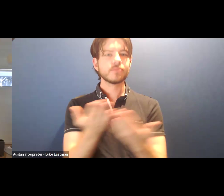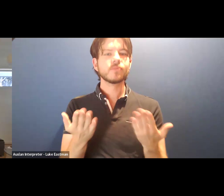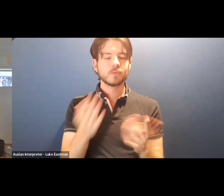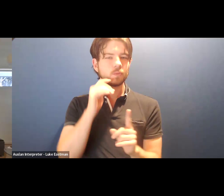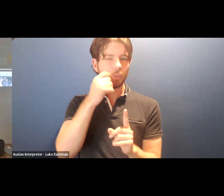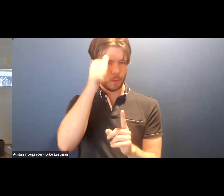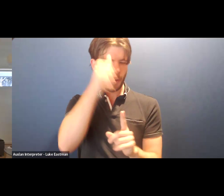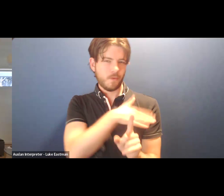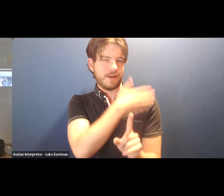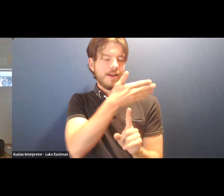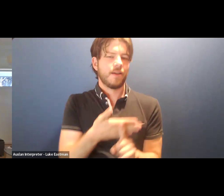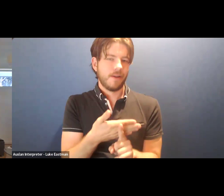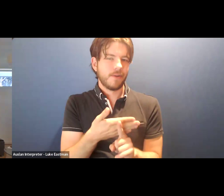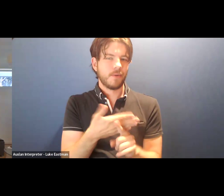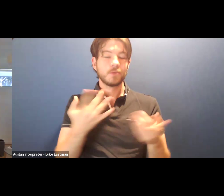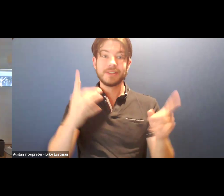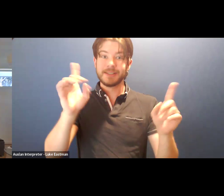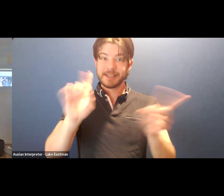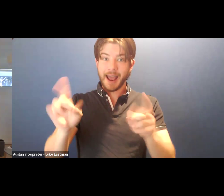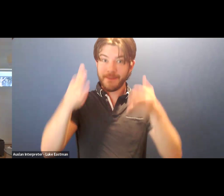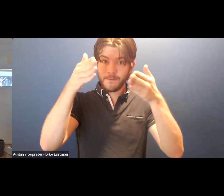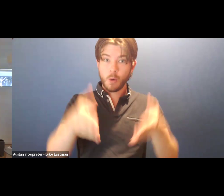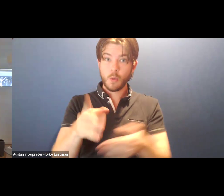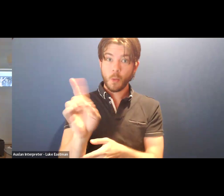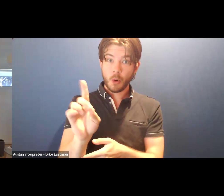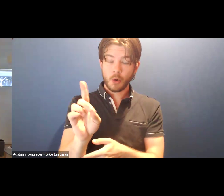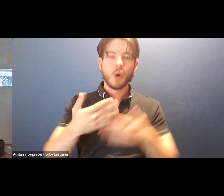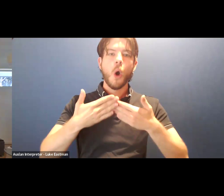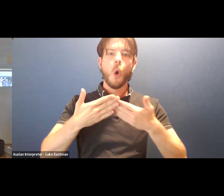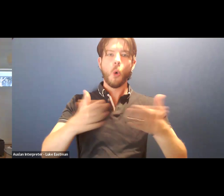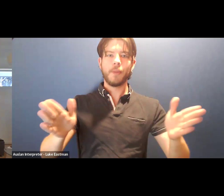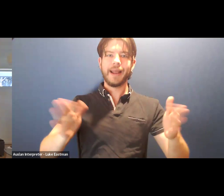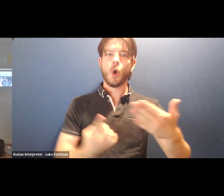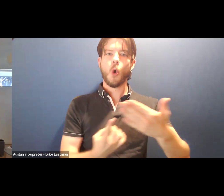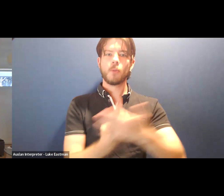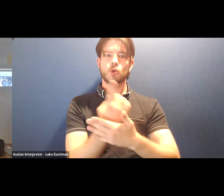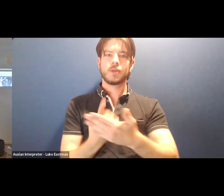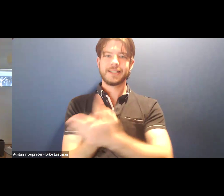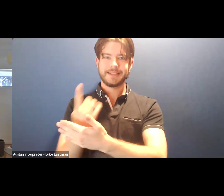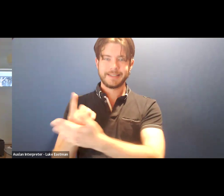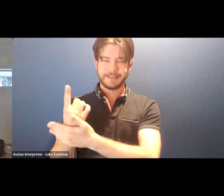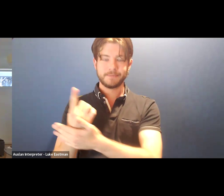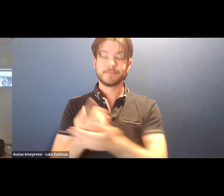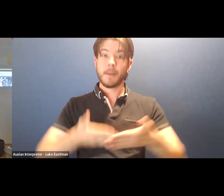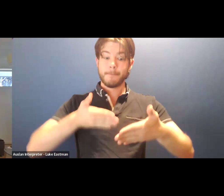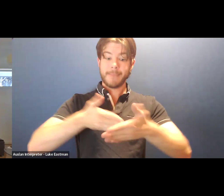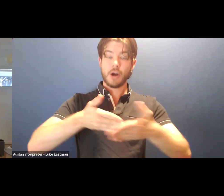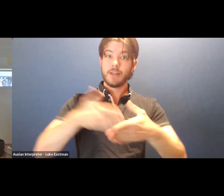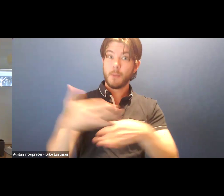our focus for today is looking at opening opportunities, removing